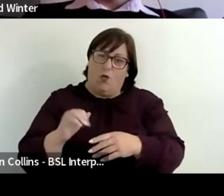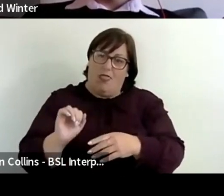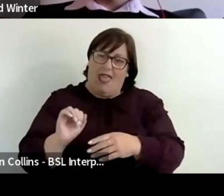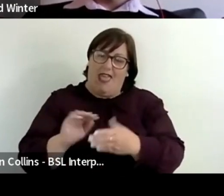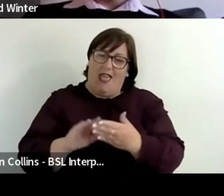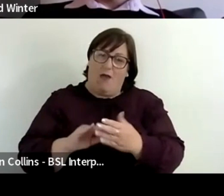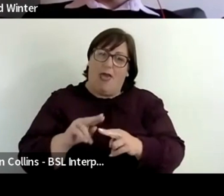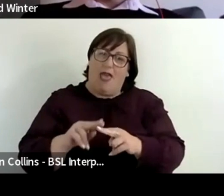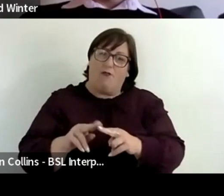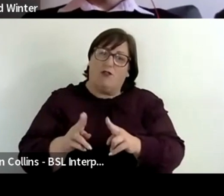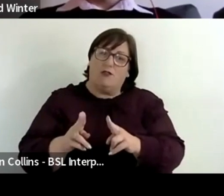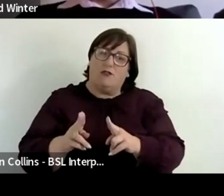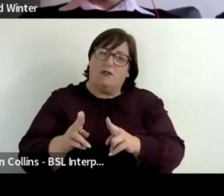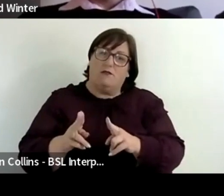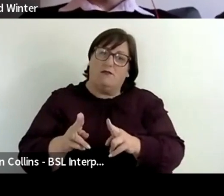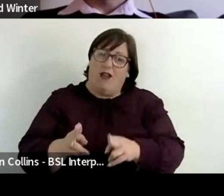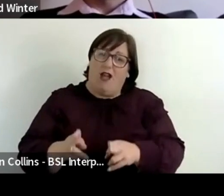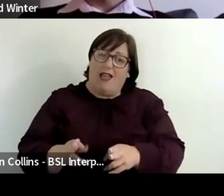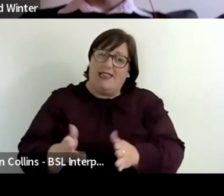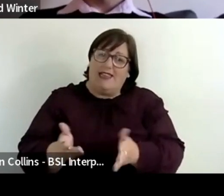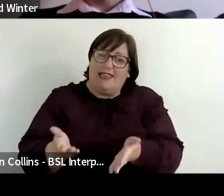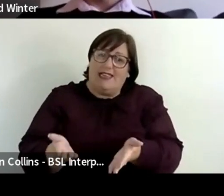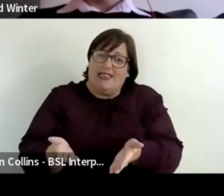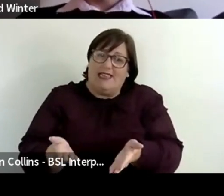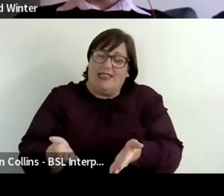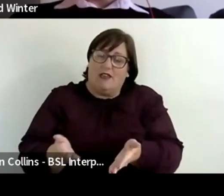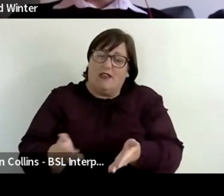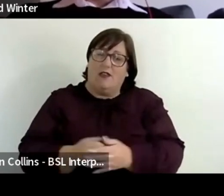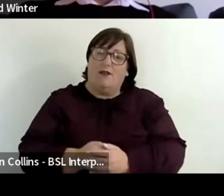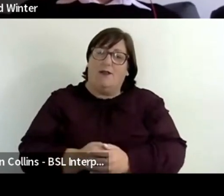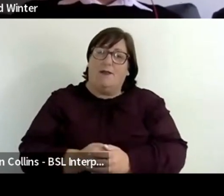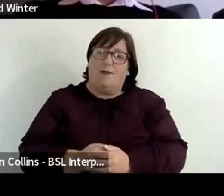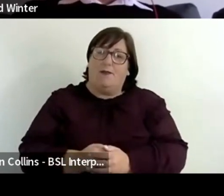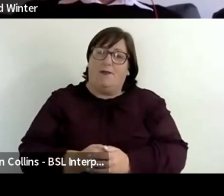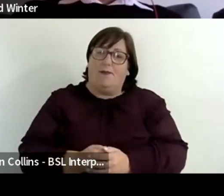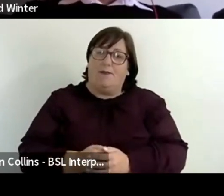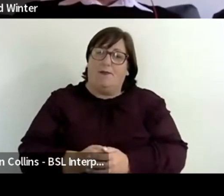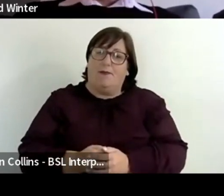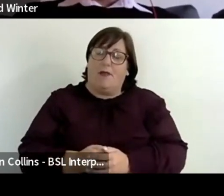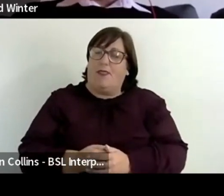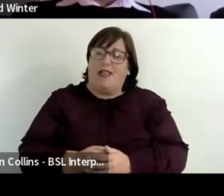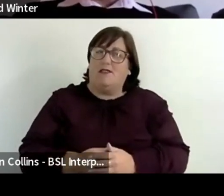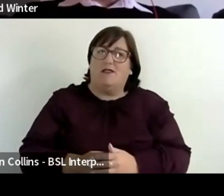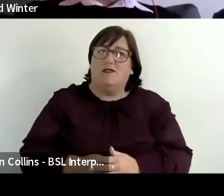Real-time life examples for me and the team and not unique. That is across the password.